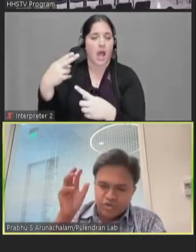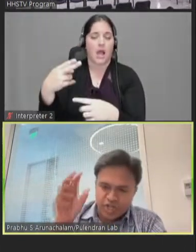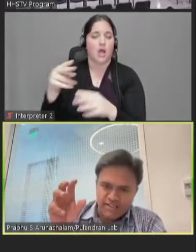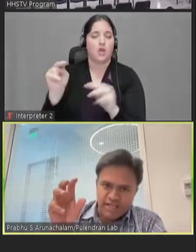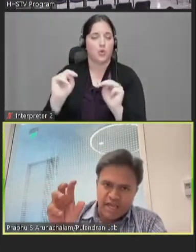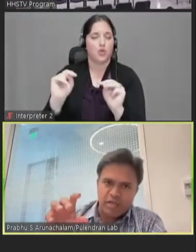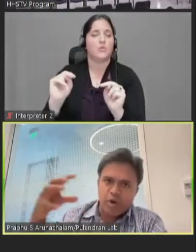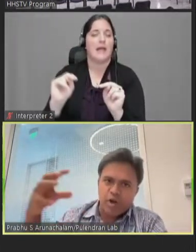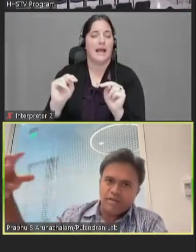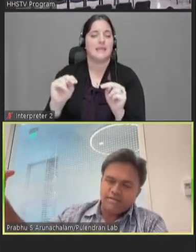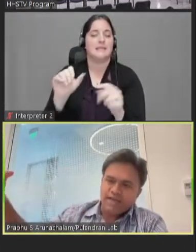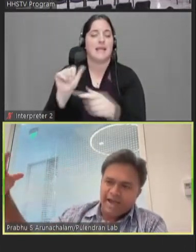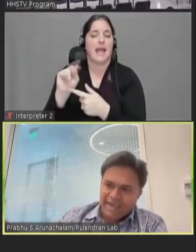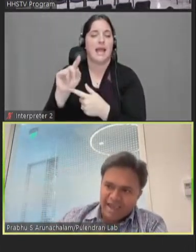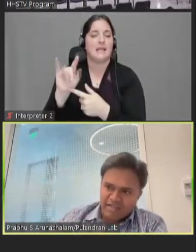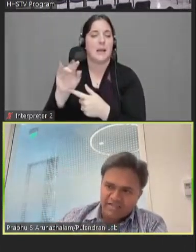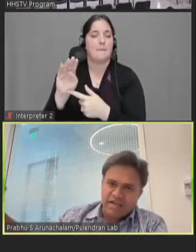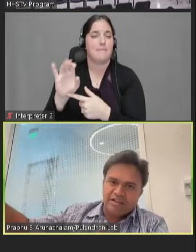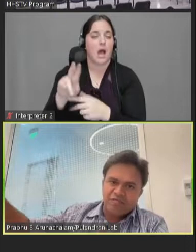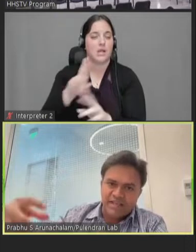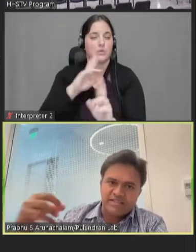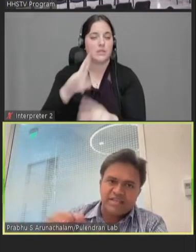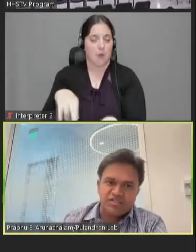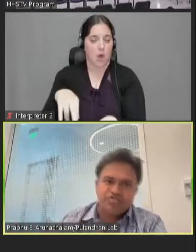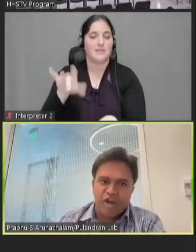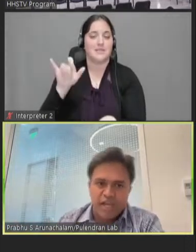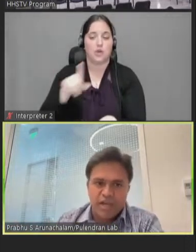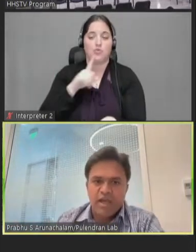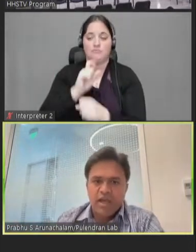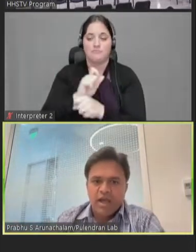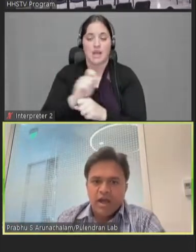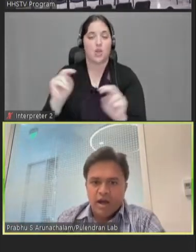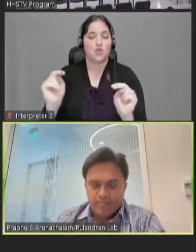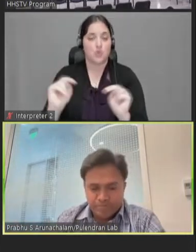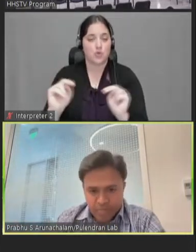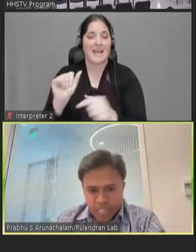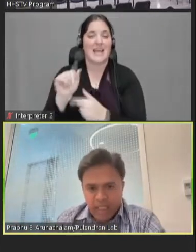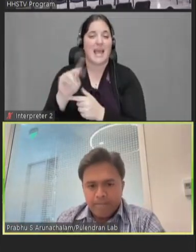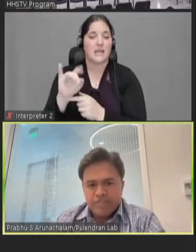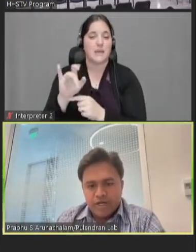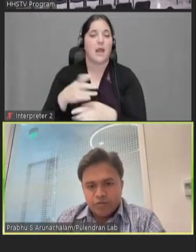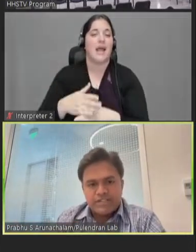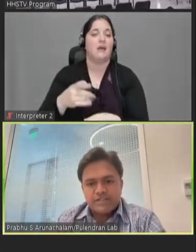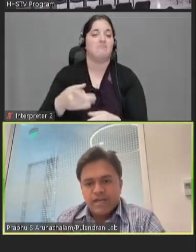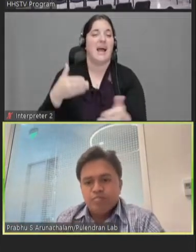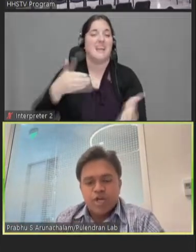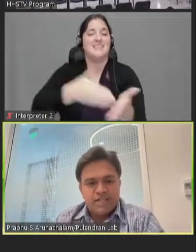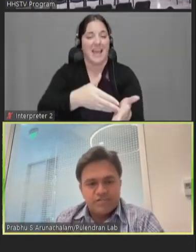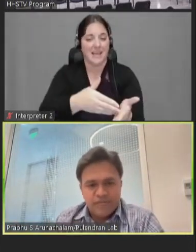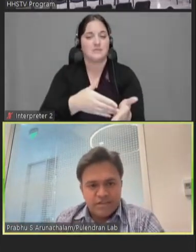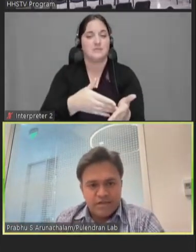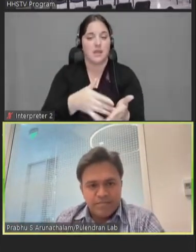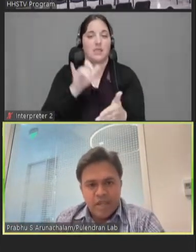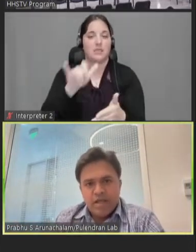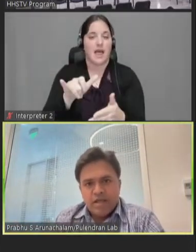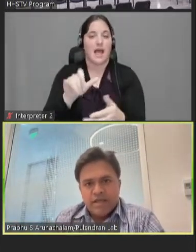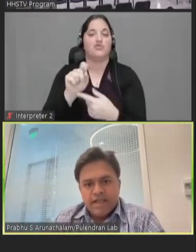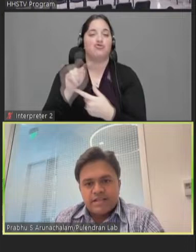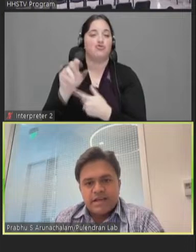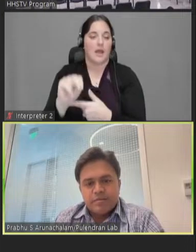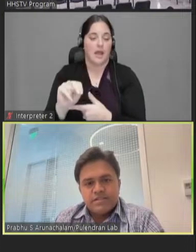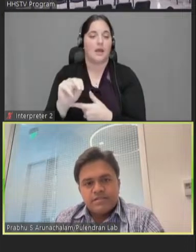neutralizing antibodies against the vaccine strain that was immunized with. Next slide, please.